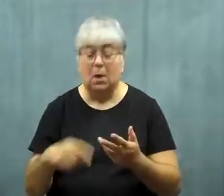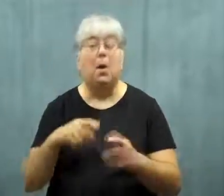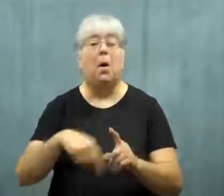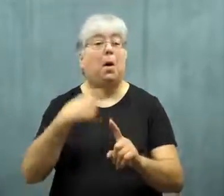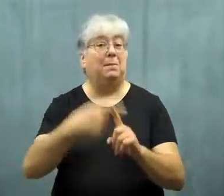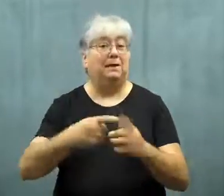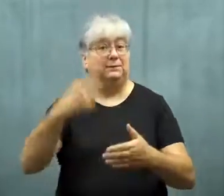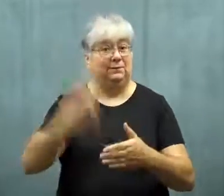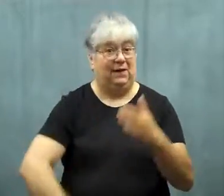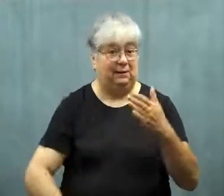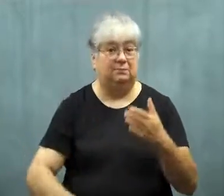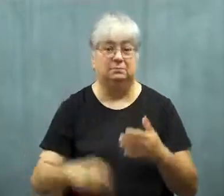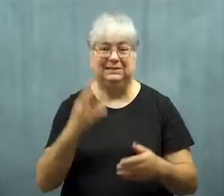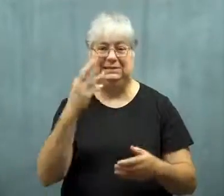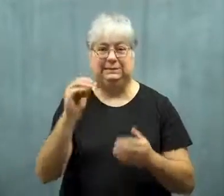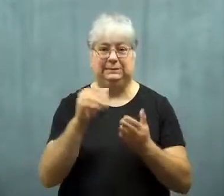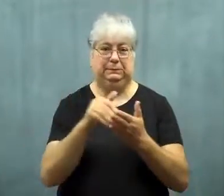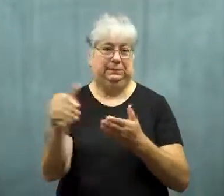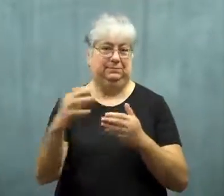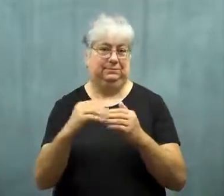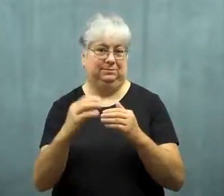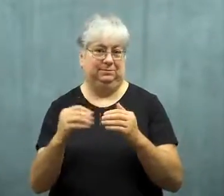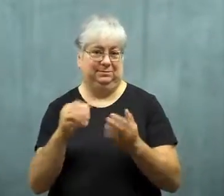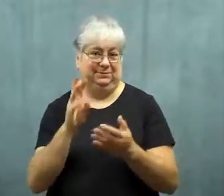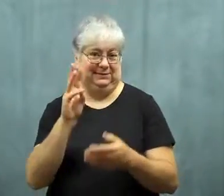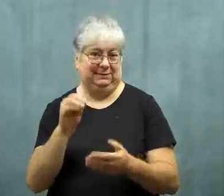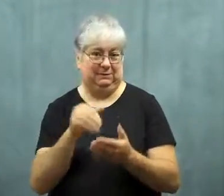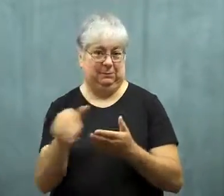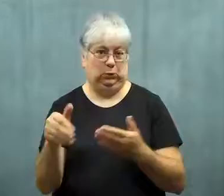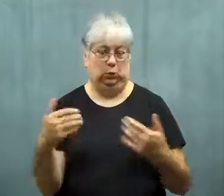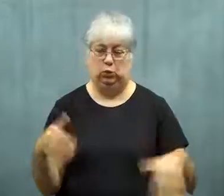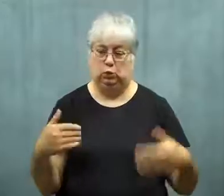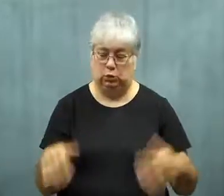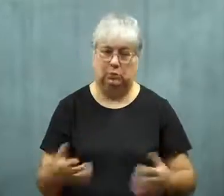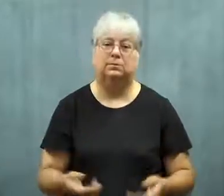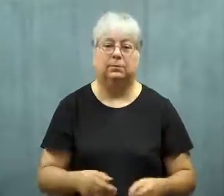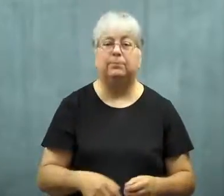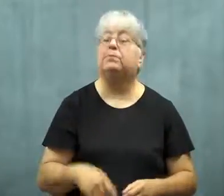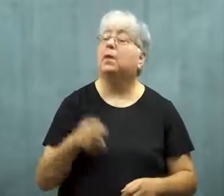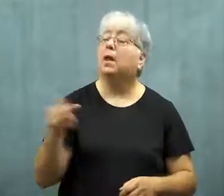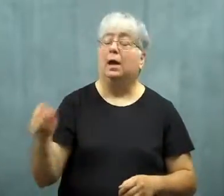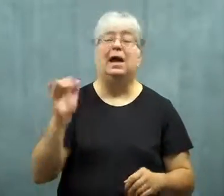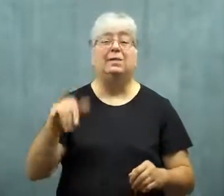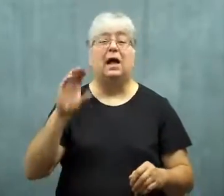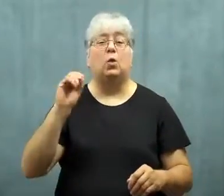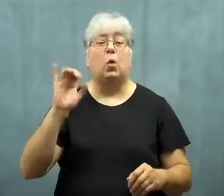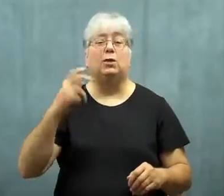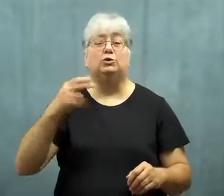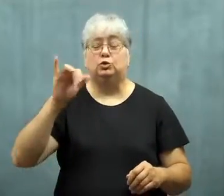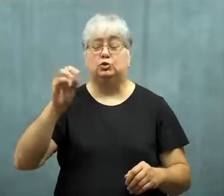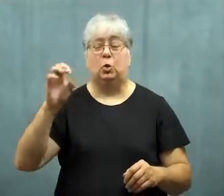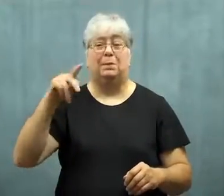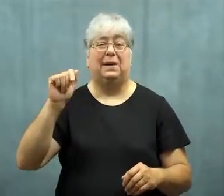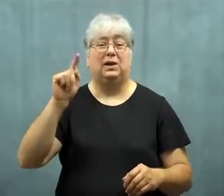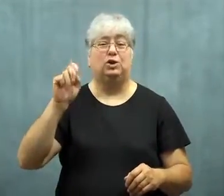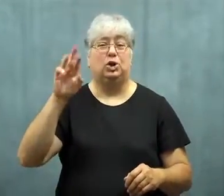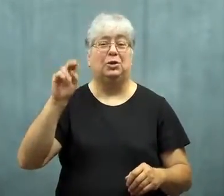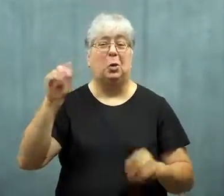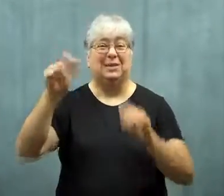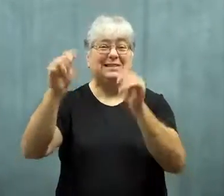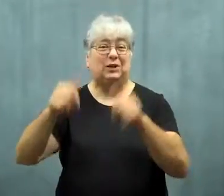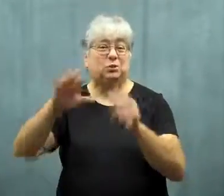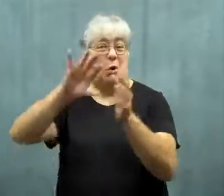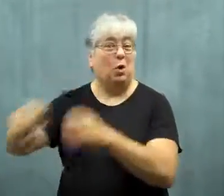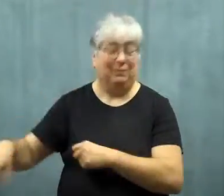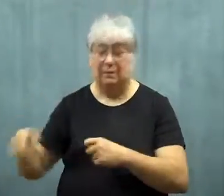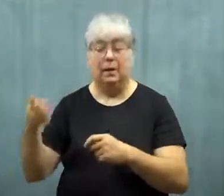The university was also fined $60 million.